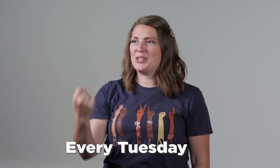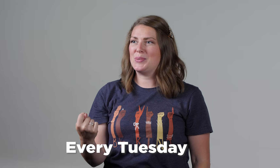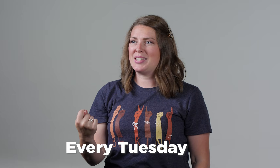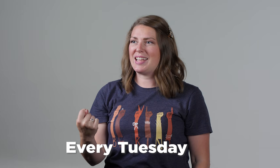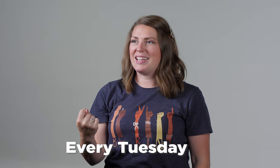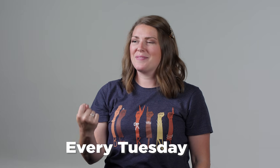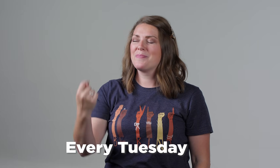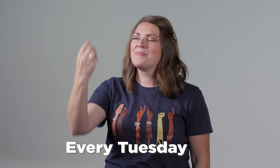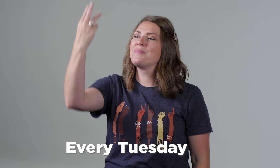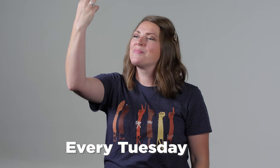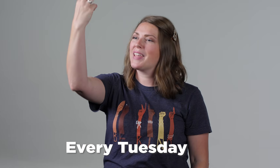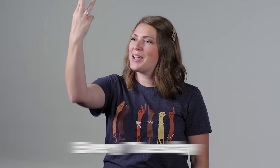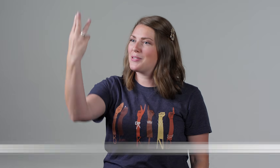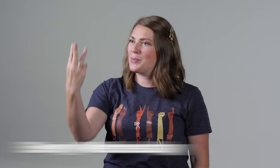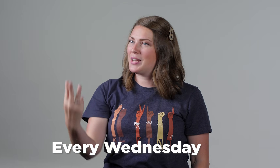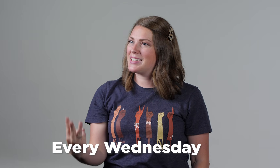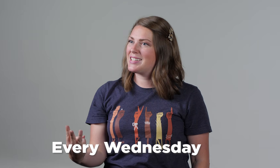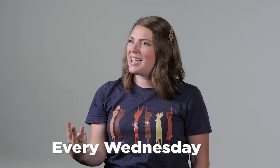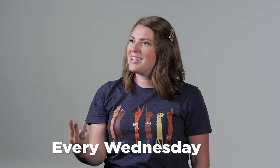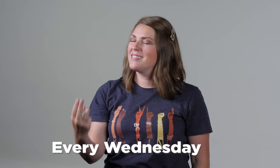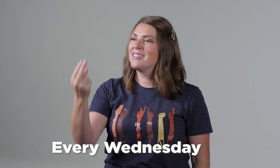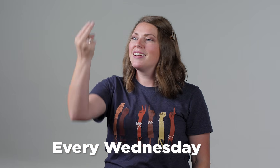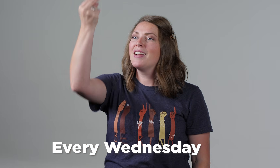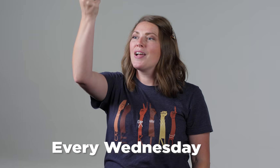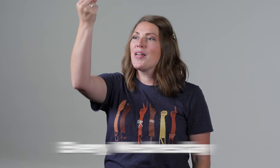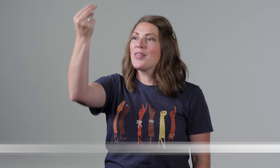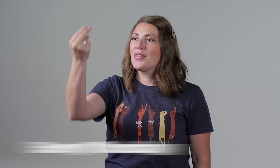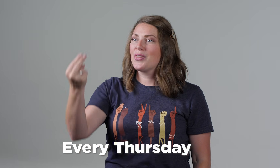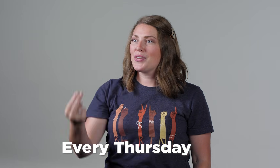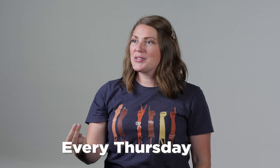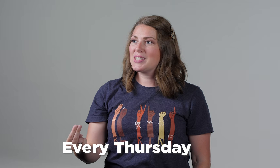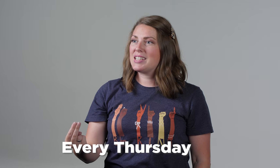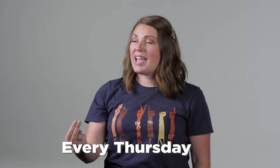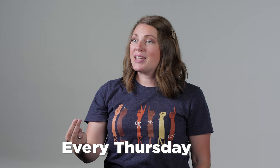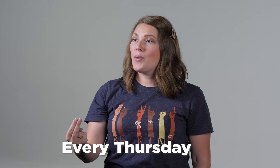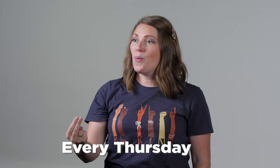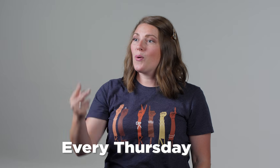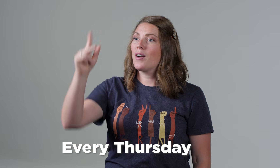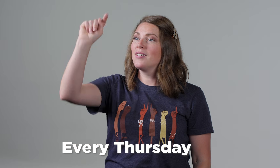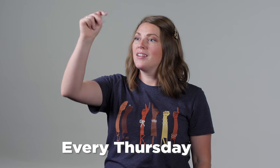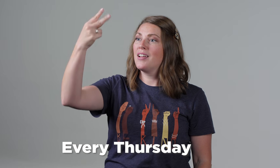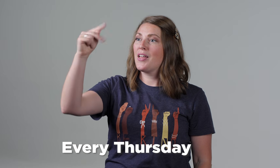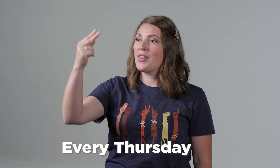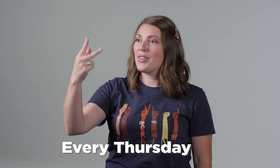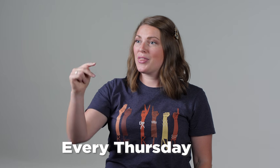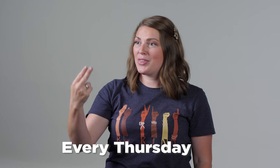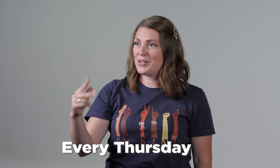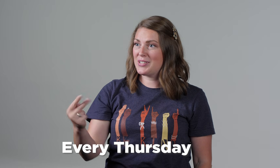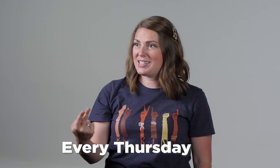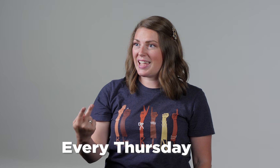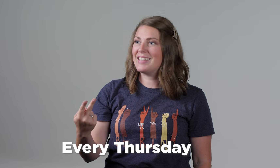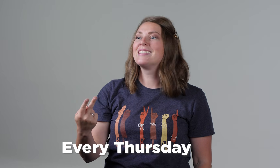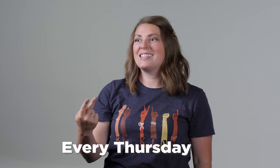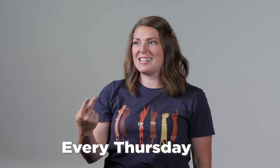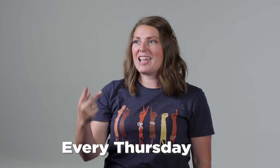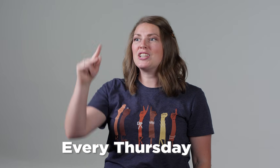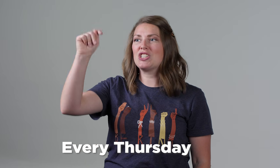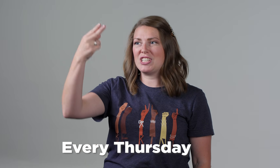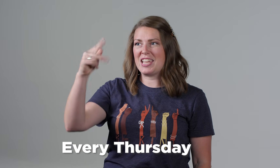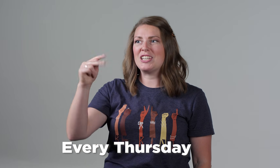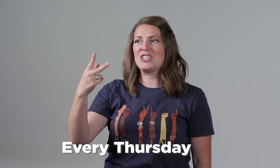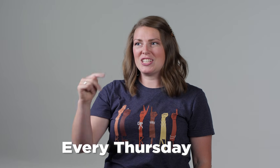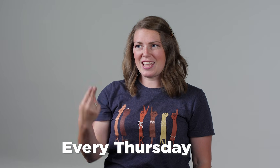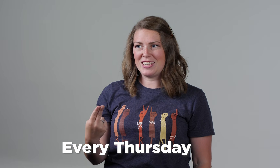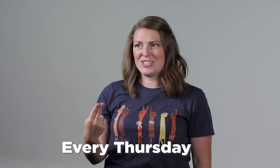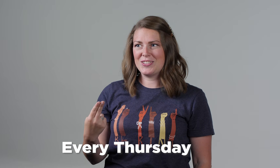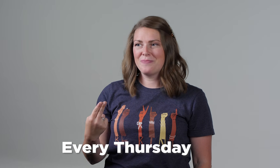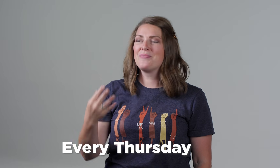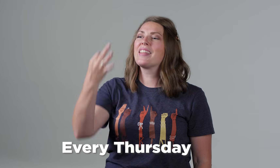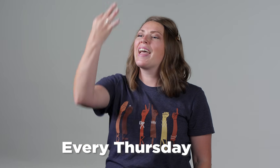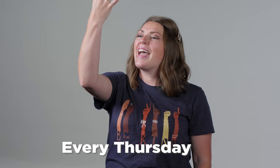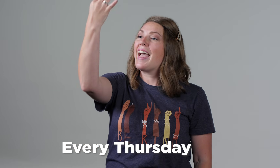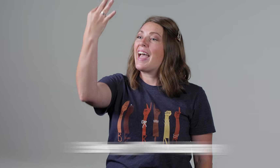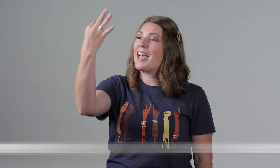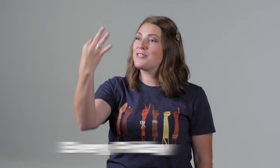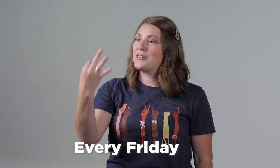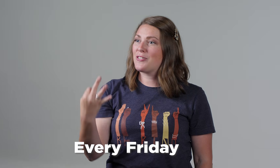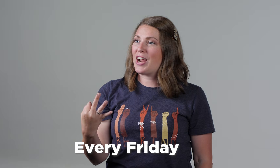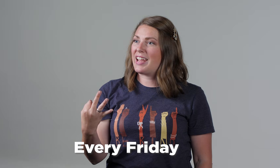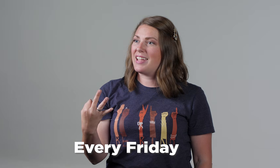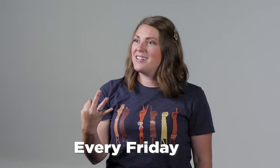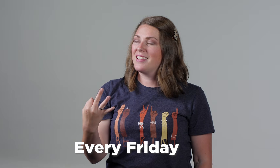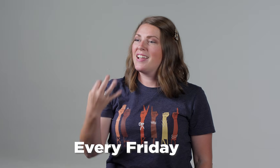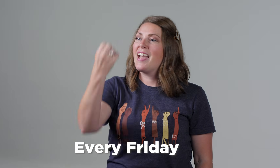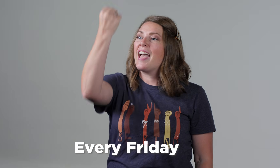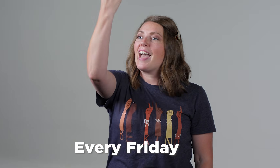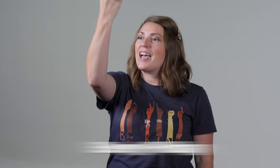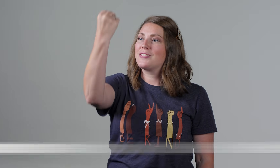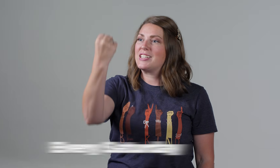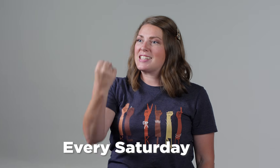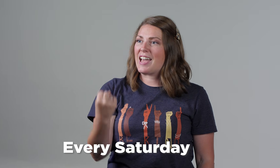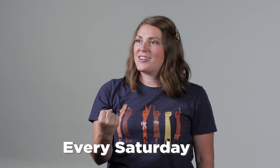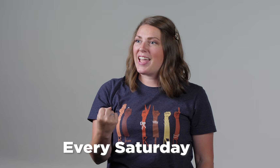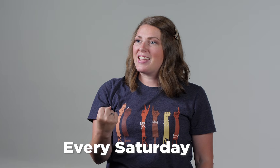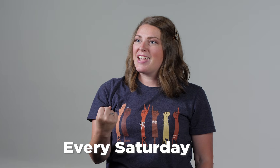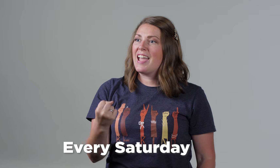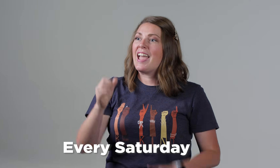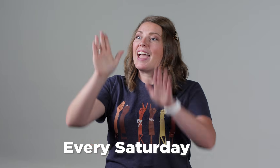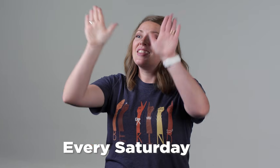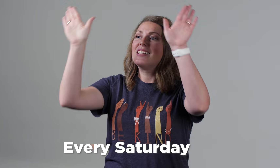Tuesday, every Wednesday, Thursday or Thursday Th-Th-Th, every Friday, every Saturday, and then